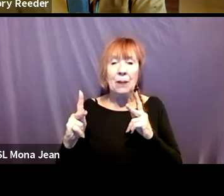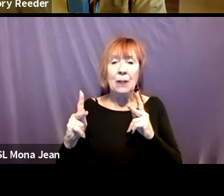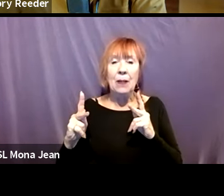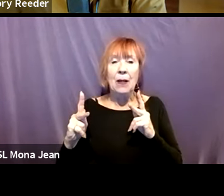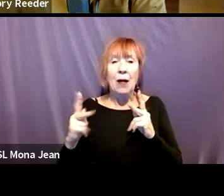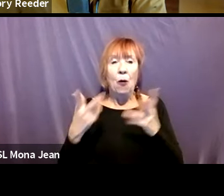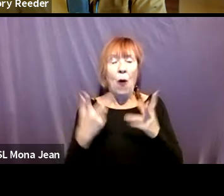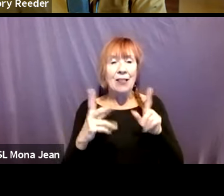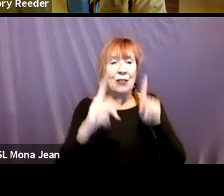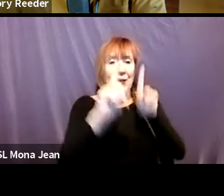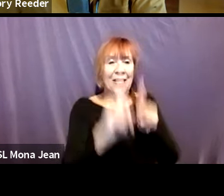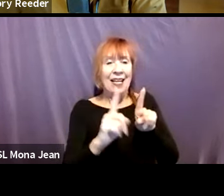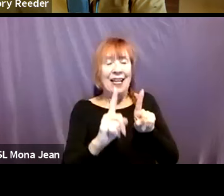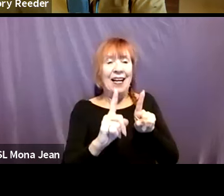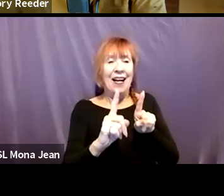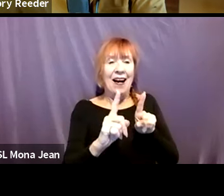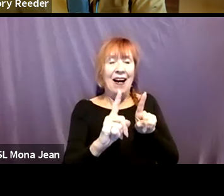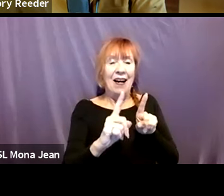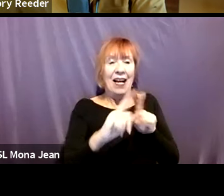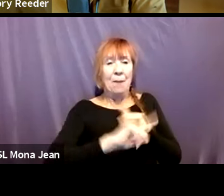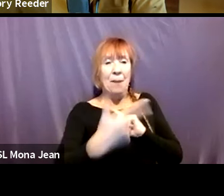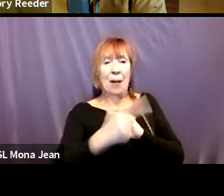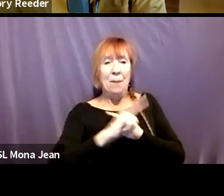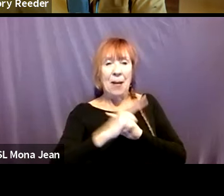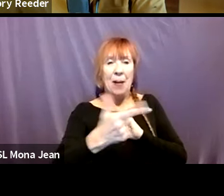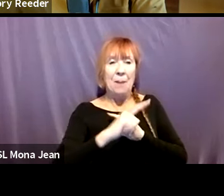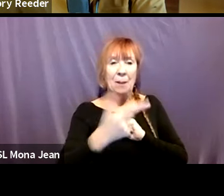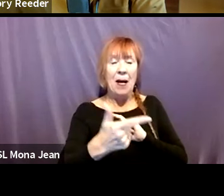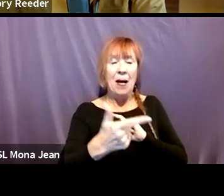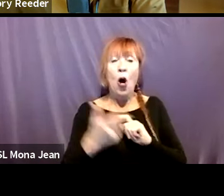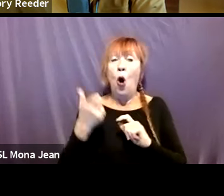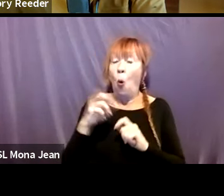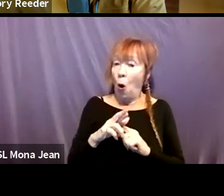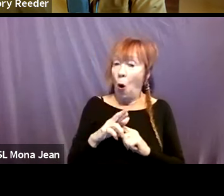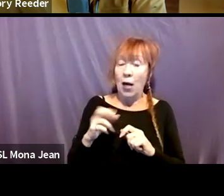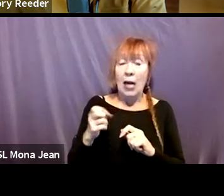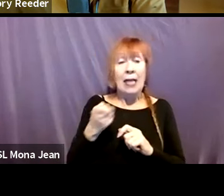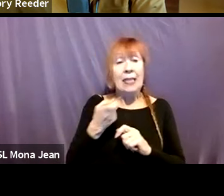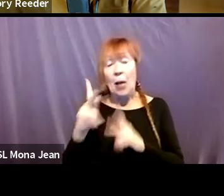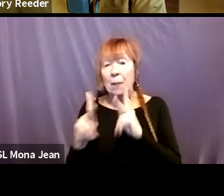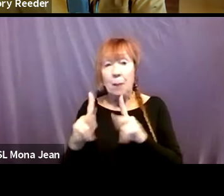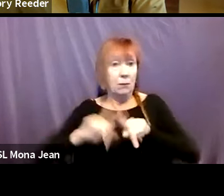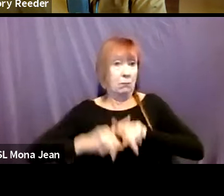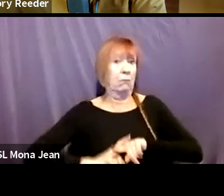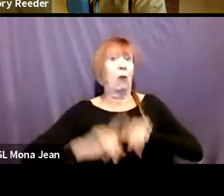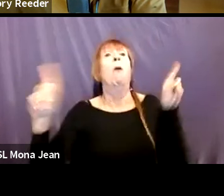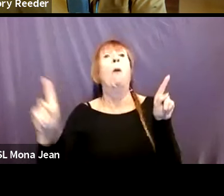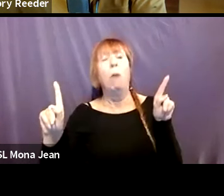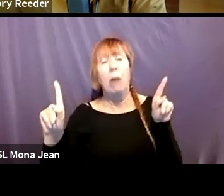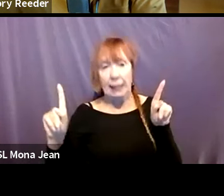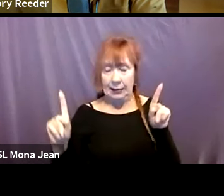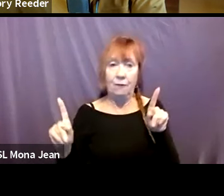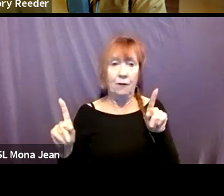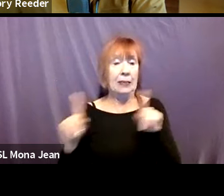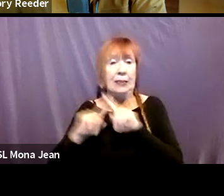and can handle very different skillsets all together. Other teams are much more complimentary,